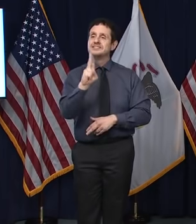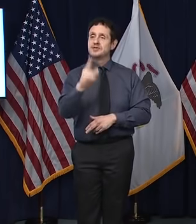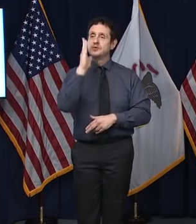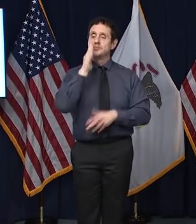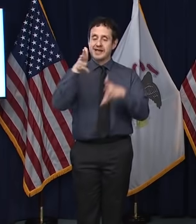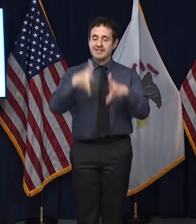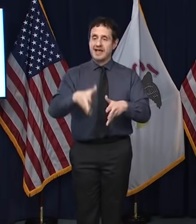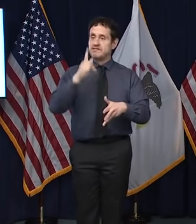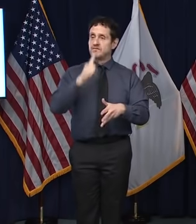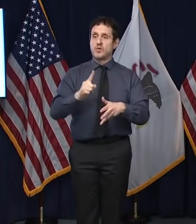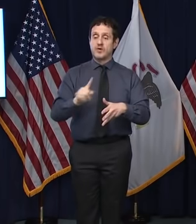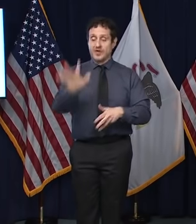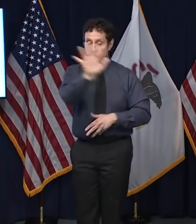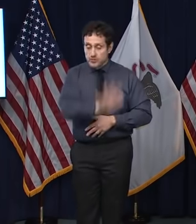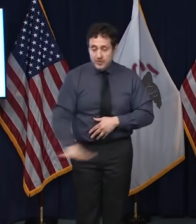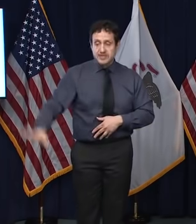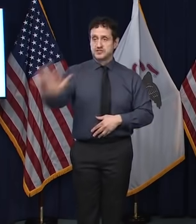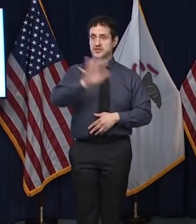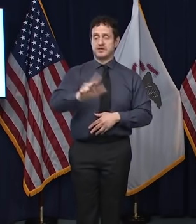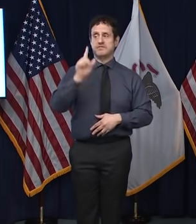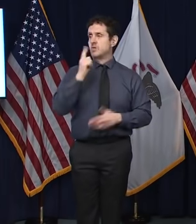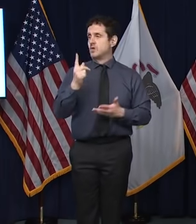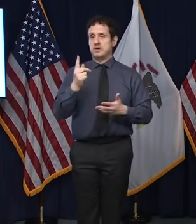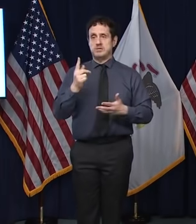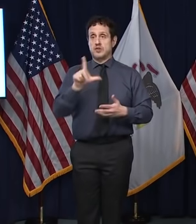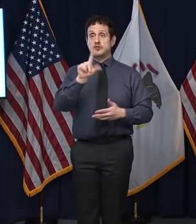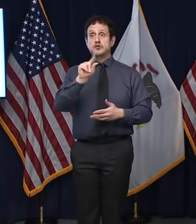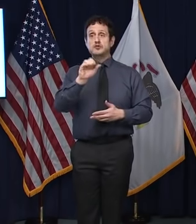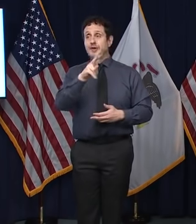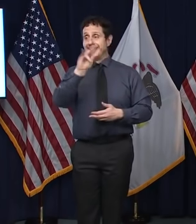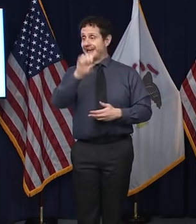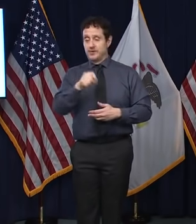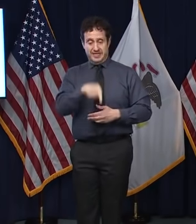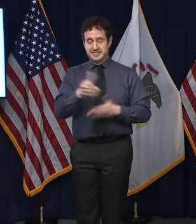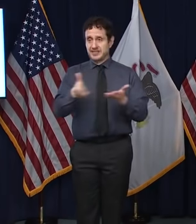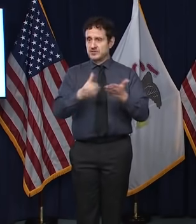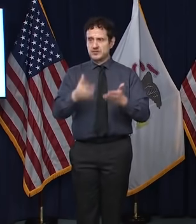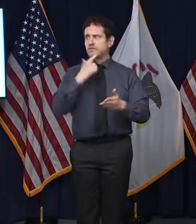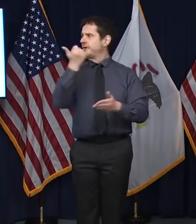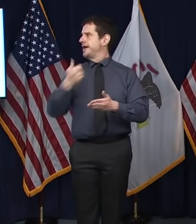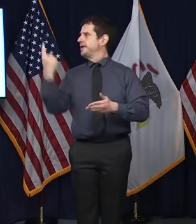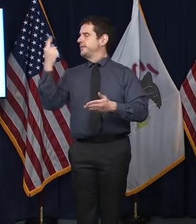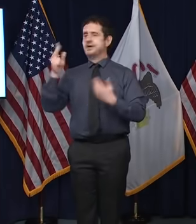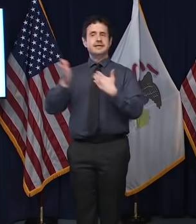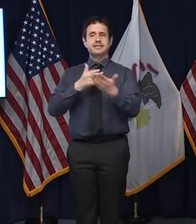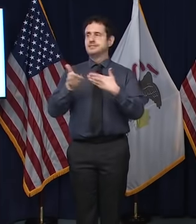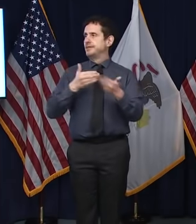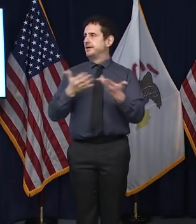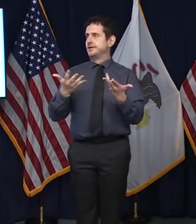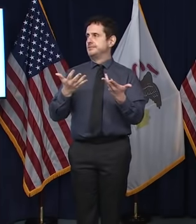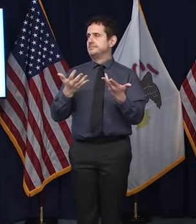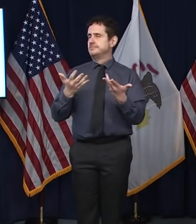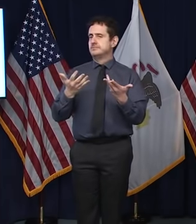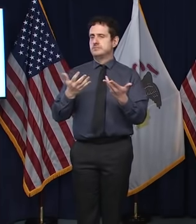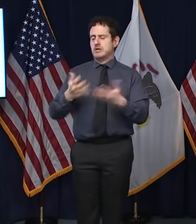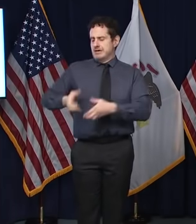for a covert patient that's one I see you bet in the entire